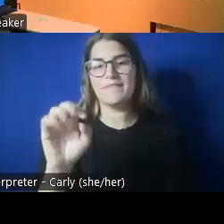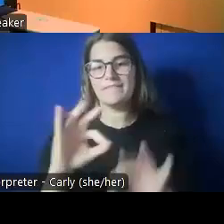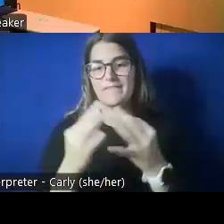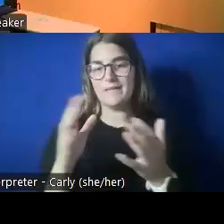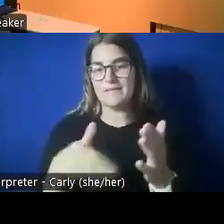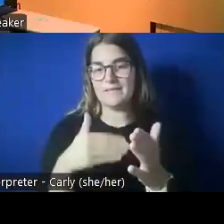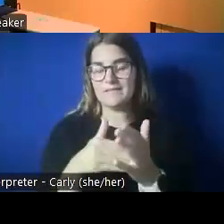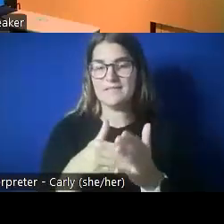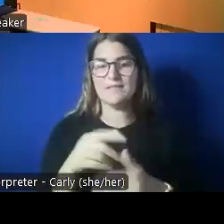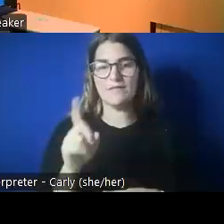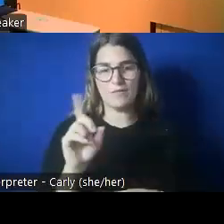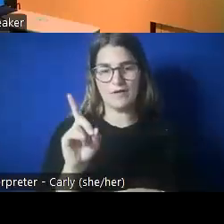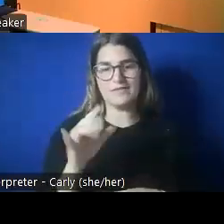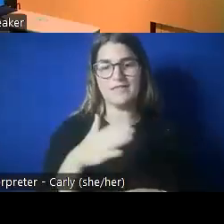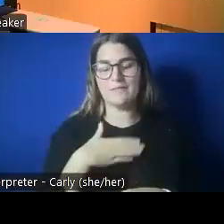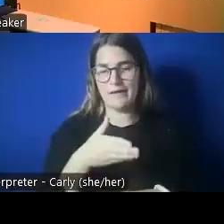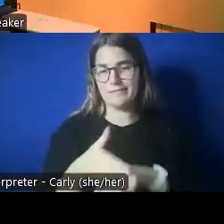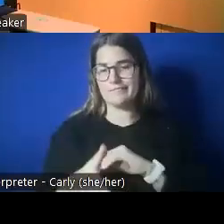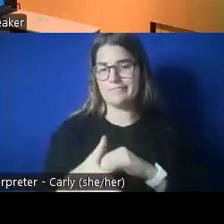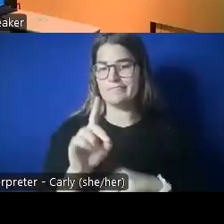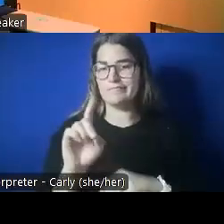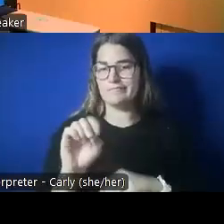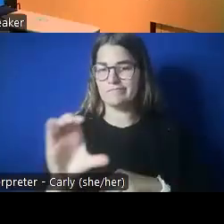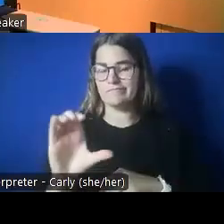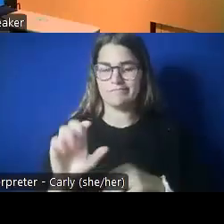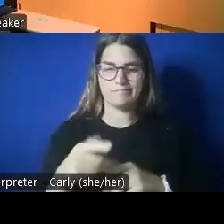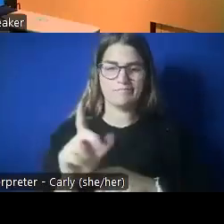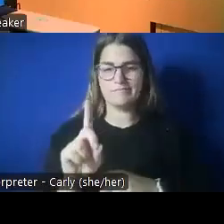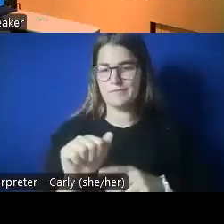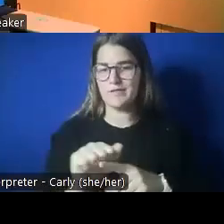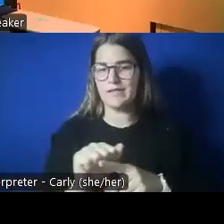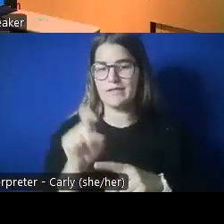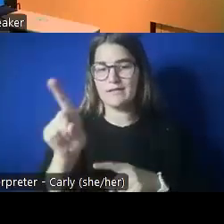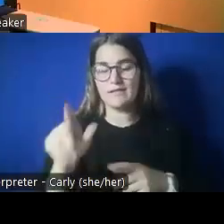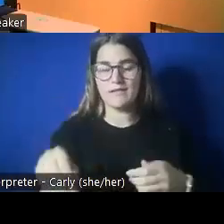where I did my post-doctoral training and they have um supports for Children and Families who've